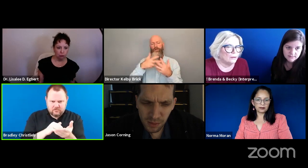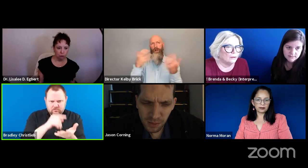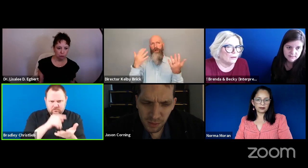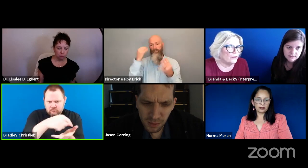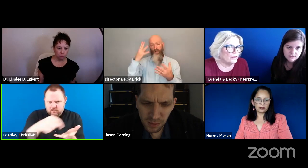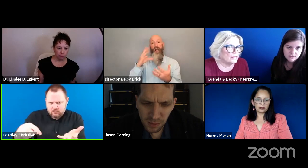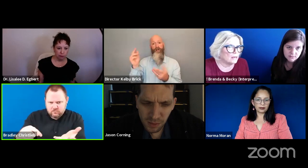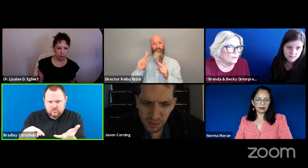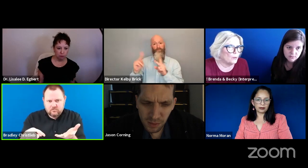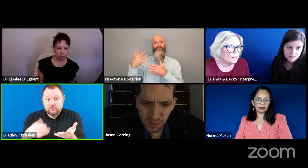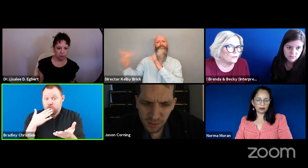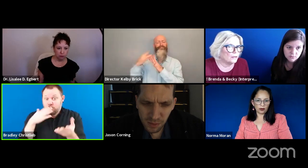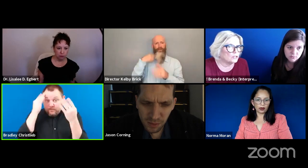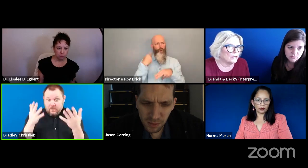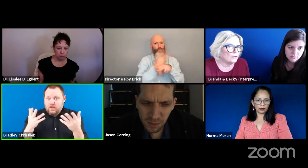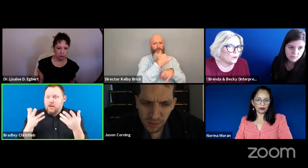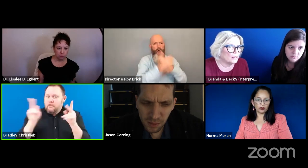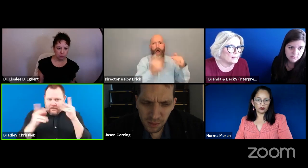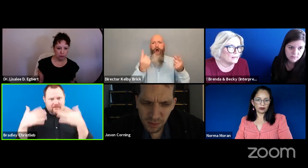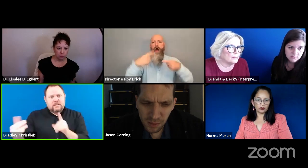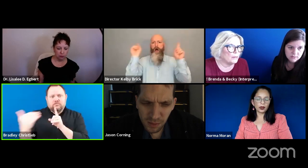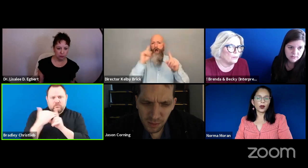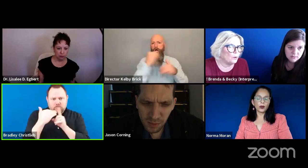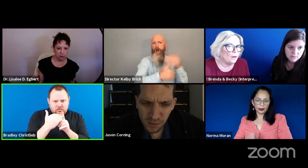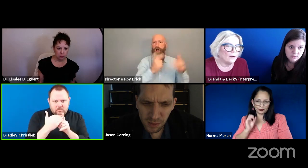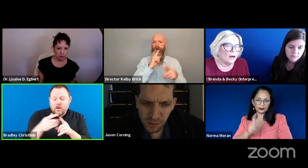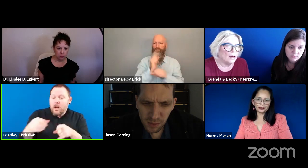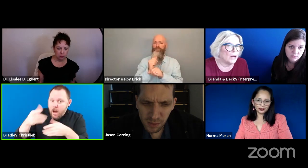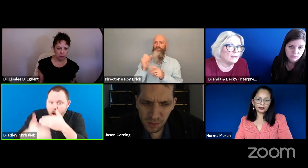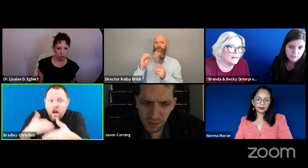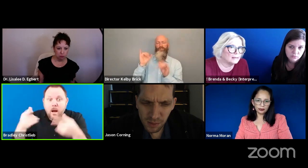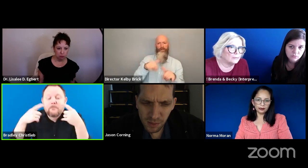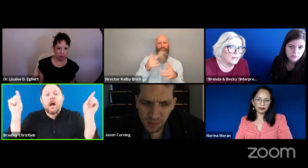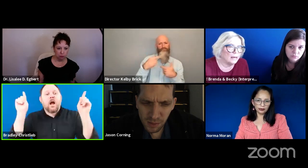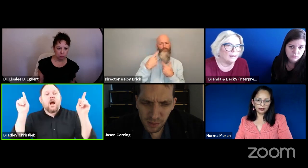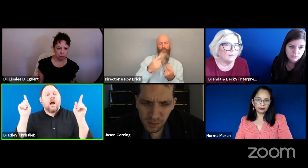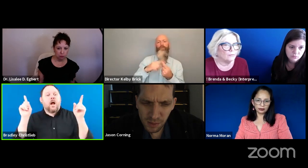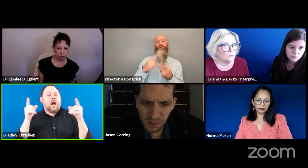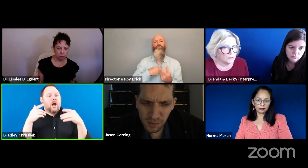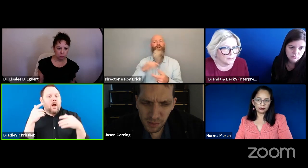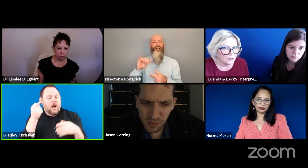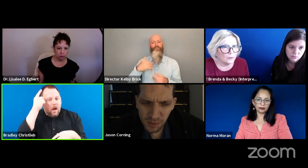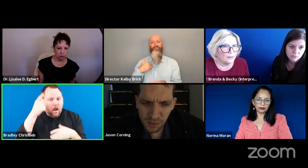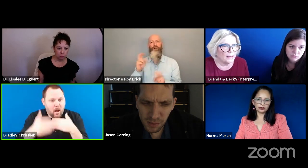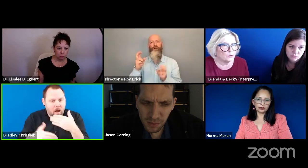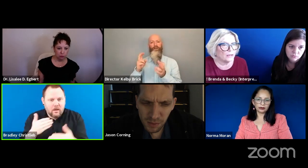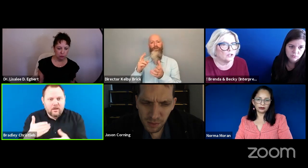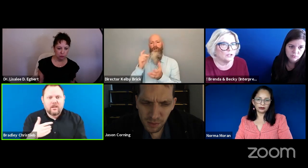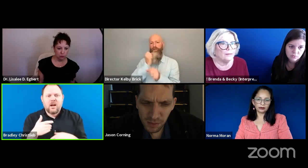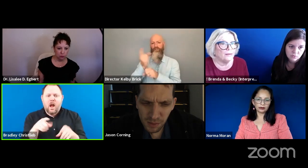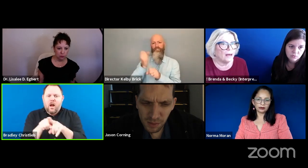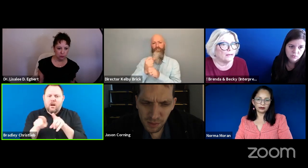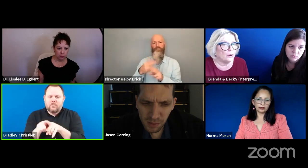and the various parts of the legislative process. And people have contacted me and I've steered them in that direction and now they know how